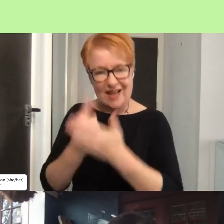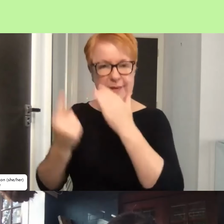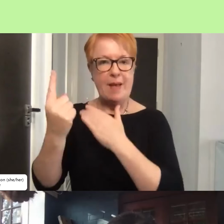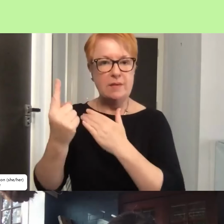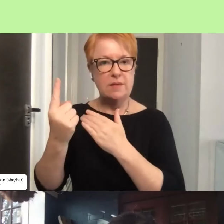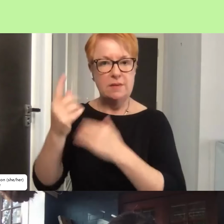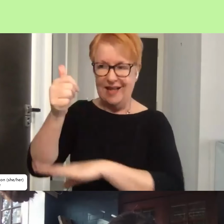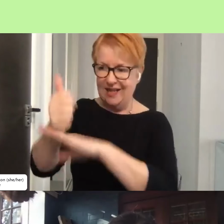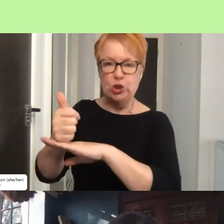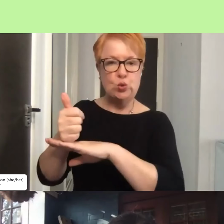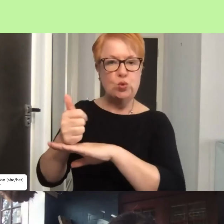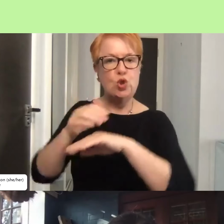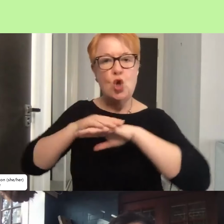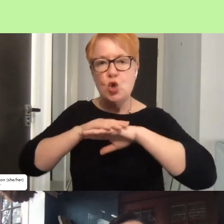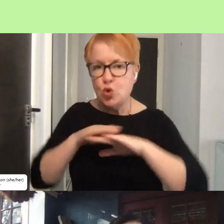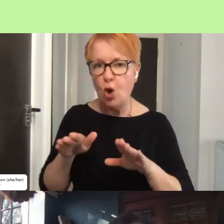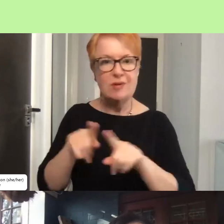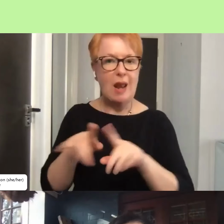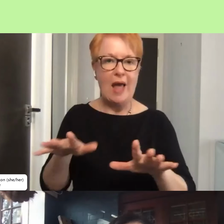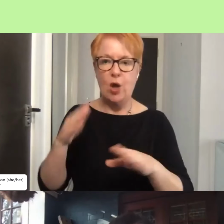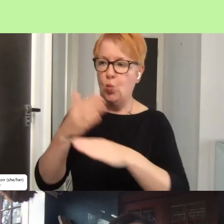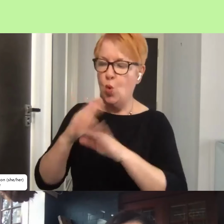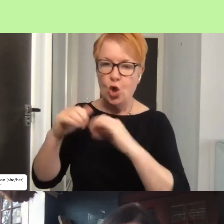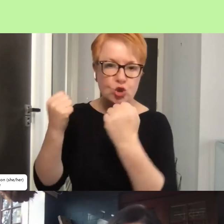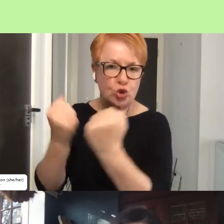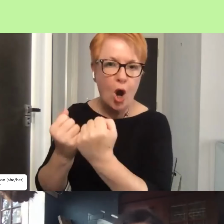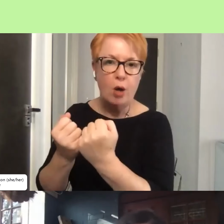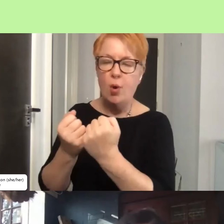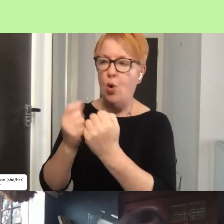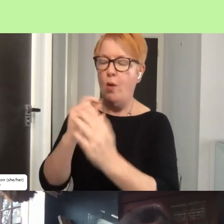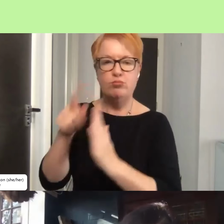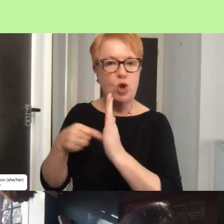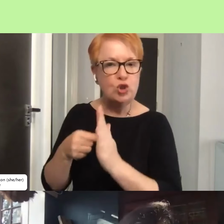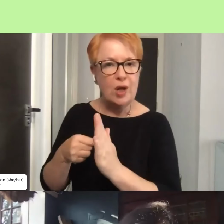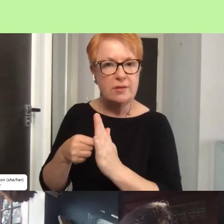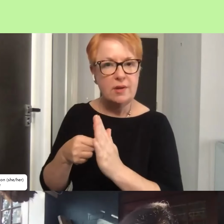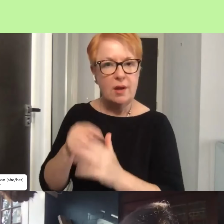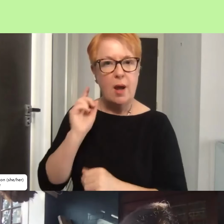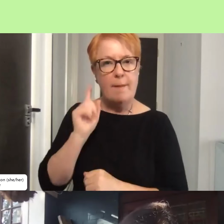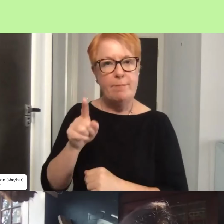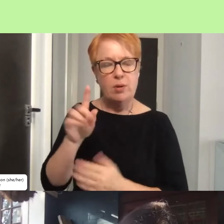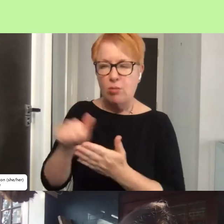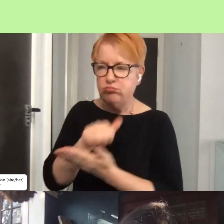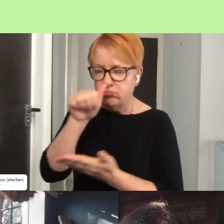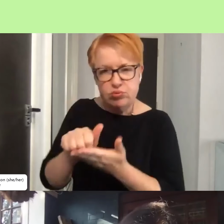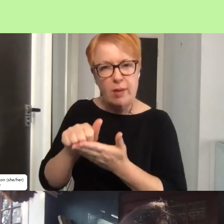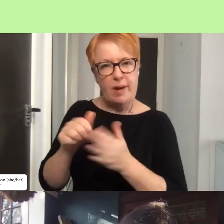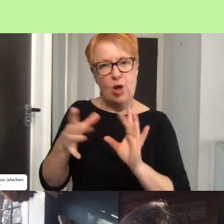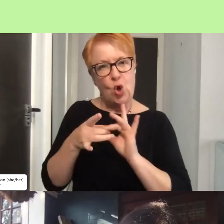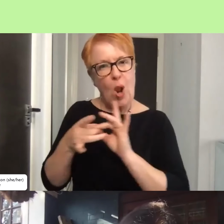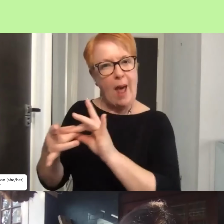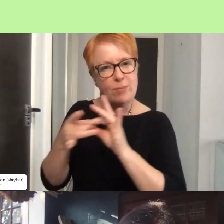serious organisation, like a collaborator, same level collaborator, they can even temporarily